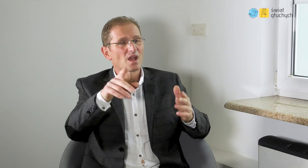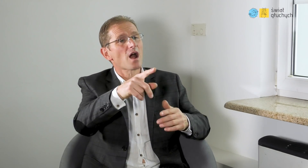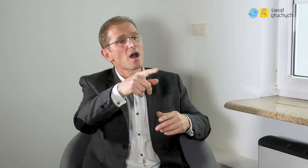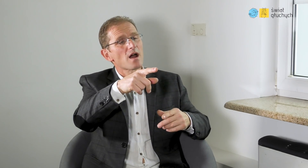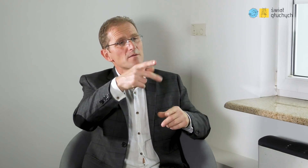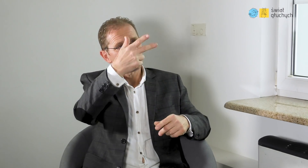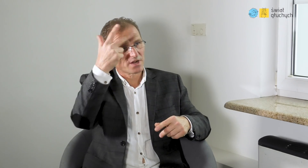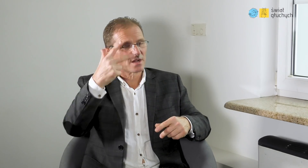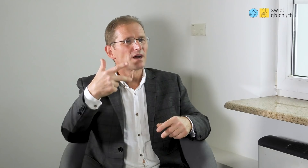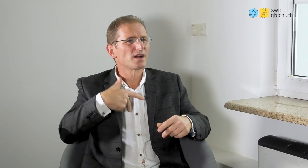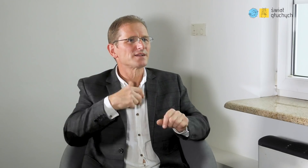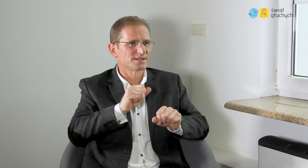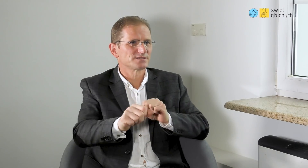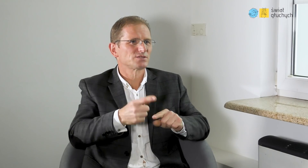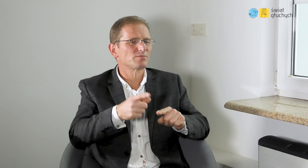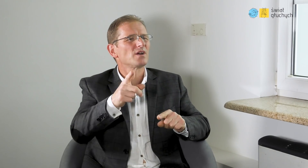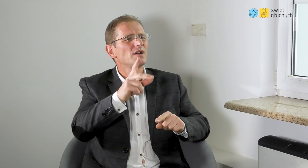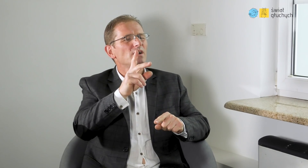Attendance allowance is.